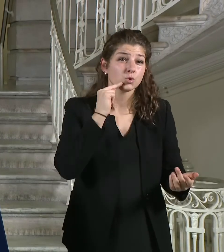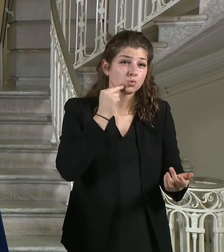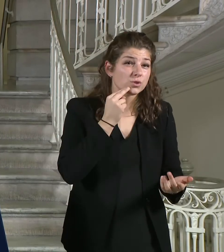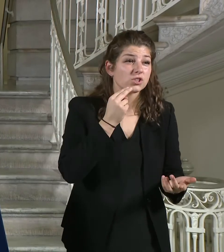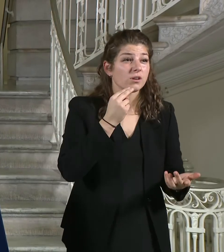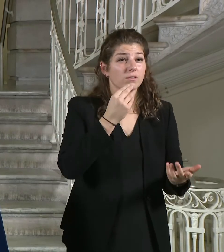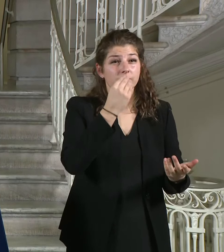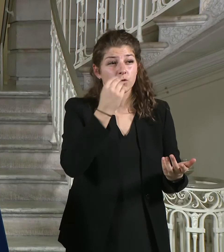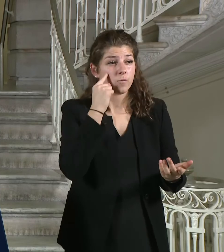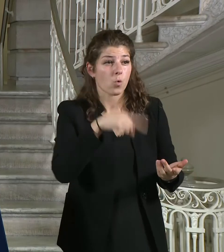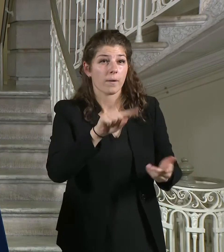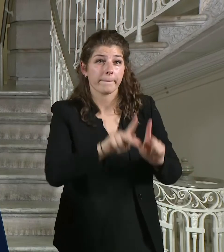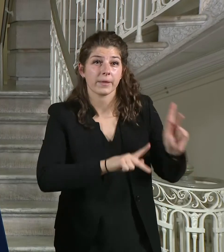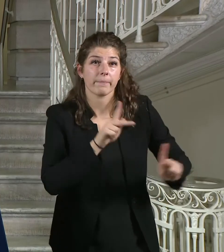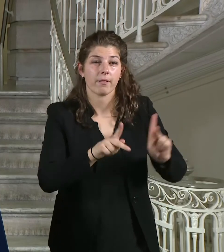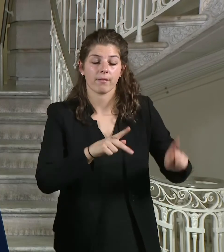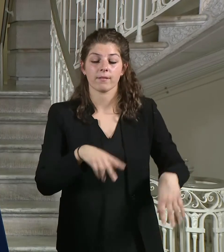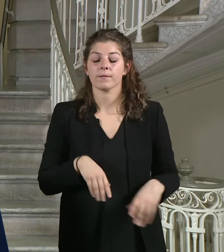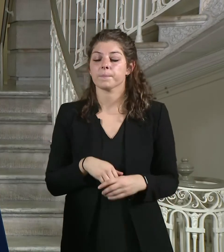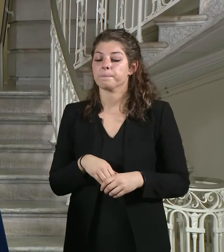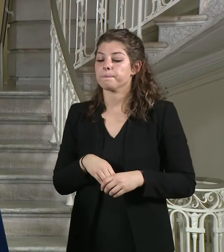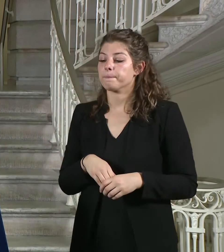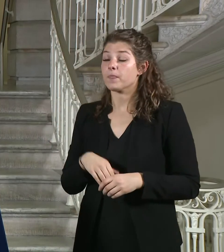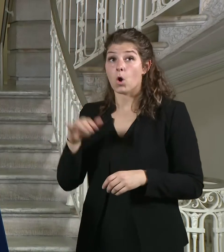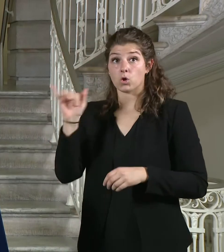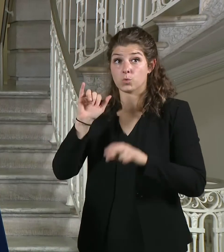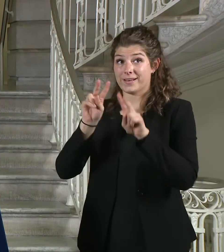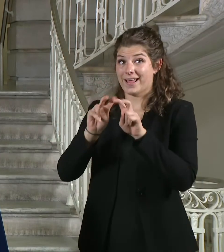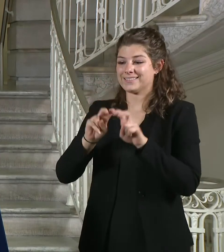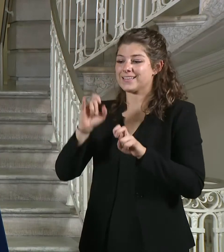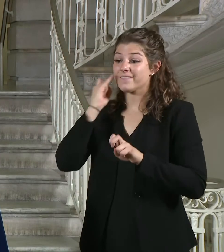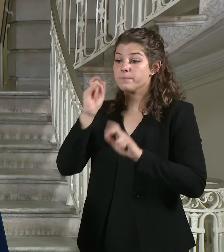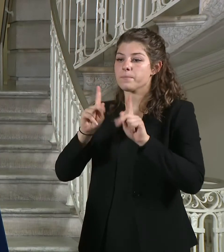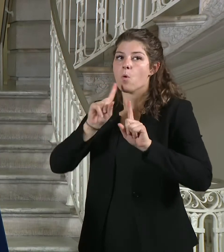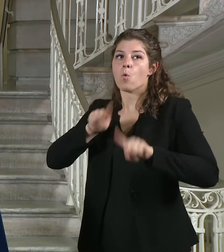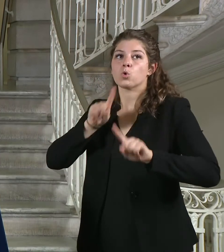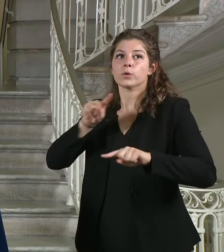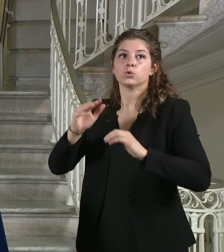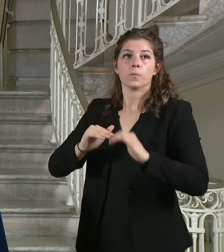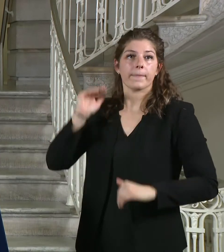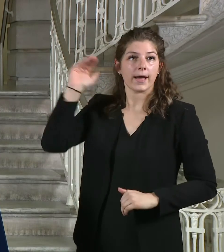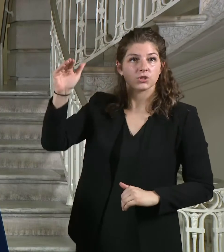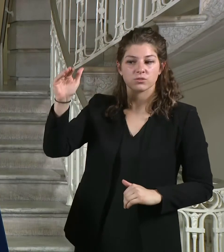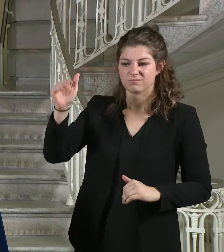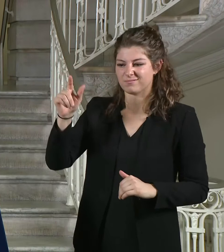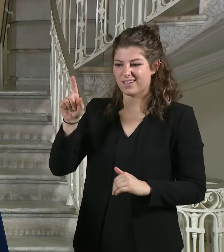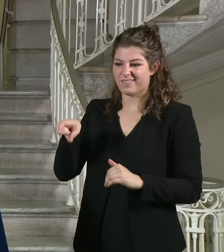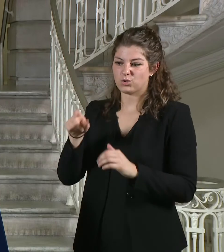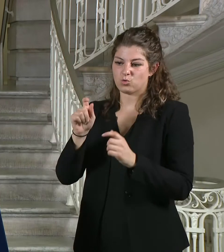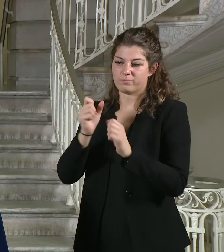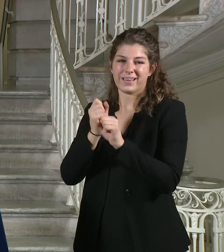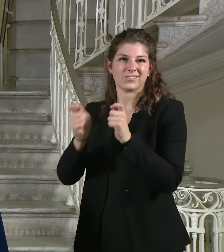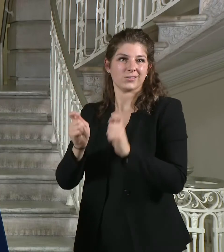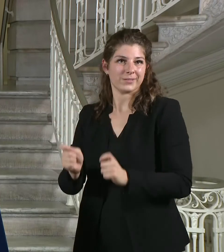FOODS. WE CAN'T DO THAT. WE CAN ONLY PROVIDE NUTRITION FOOD FOR PEOPLE AND